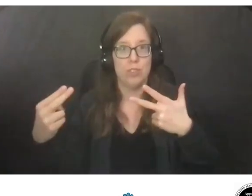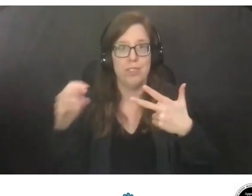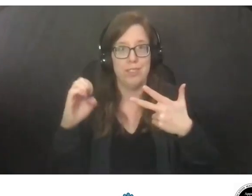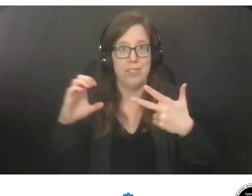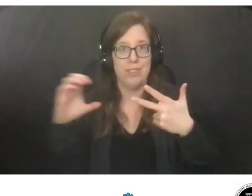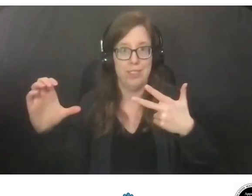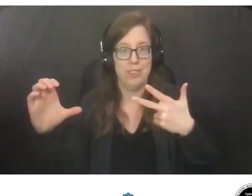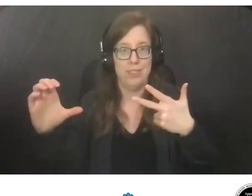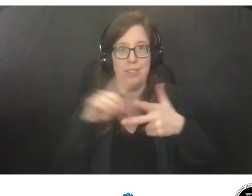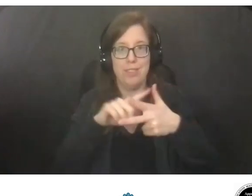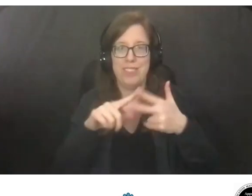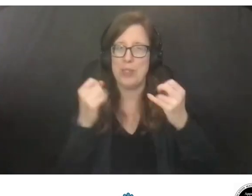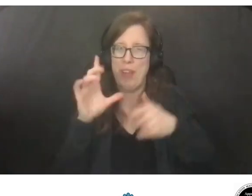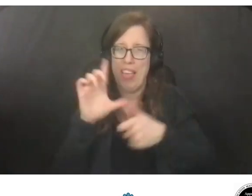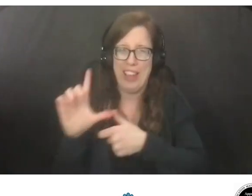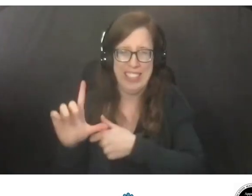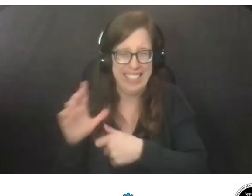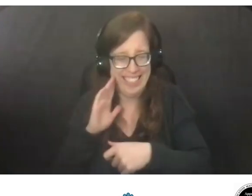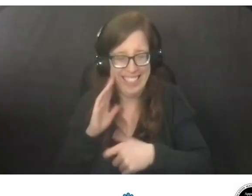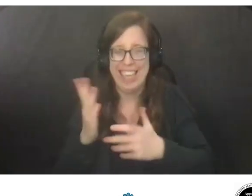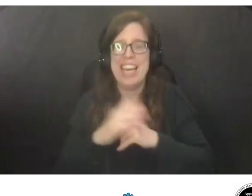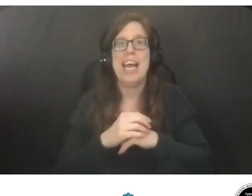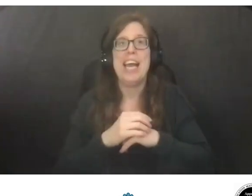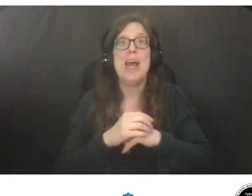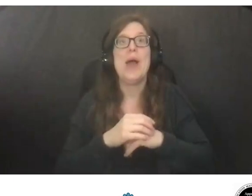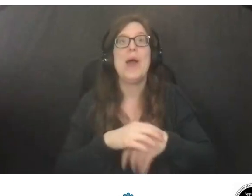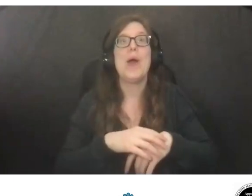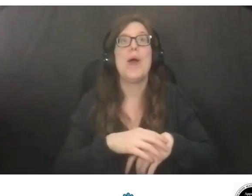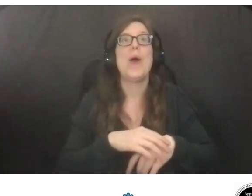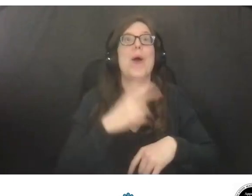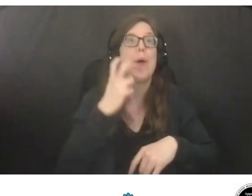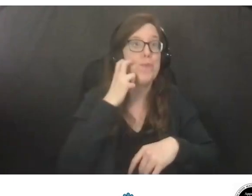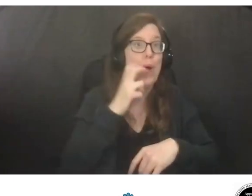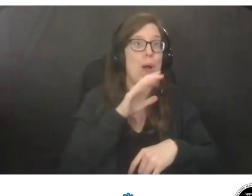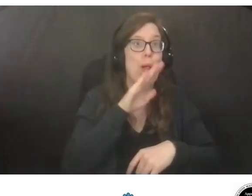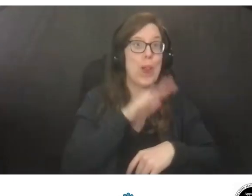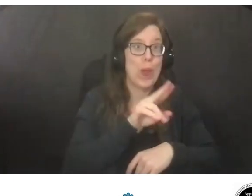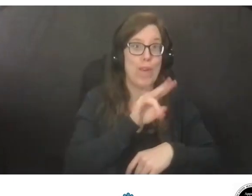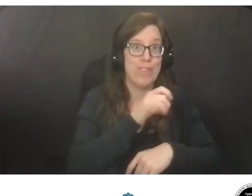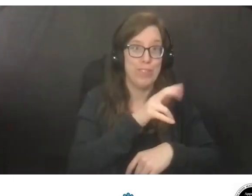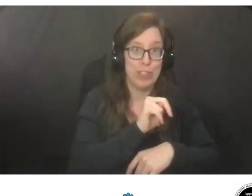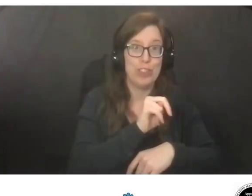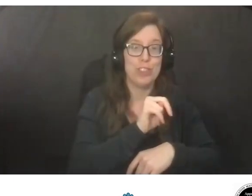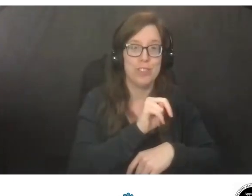(There's so many letters.) The Blind, Low Vision Expanded Core,